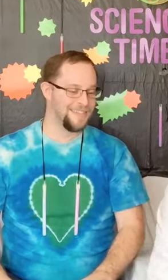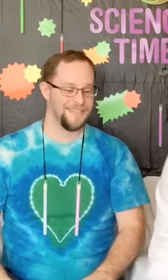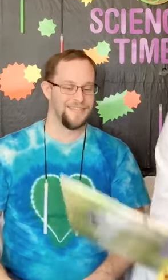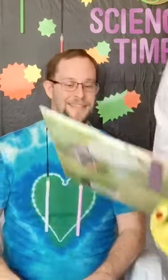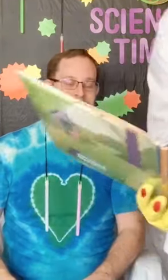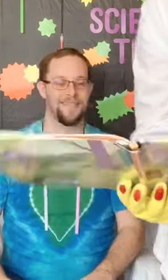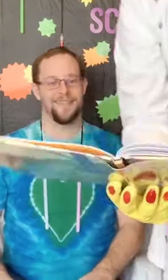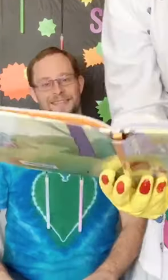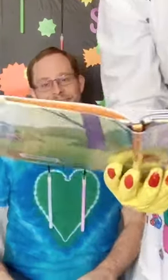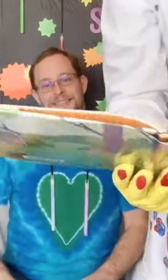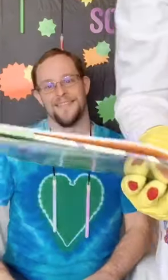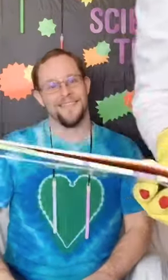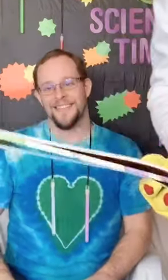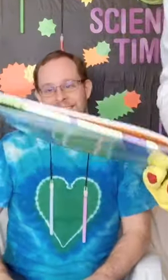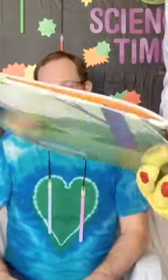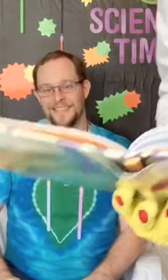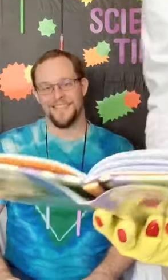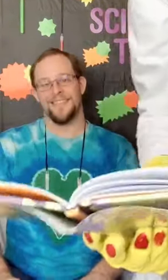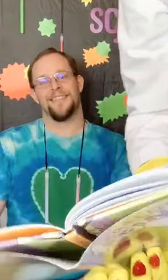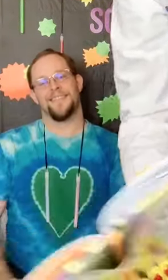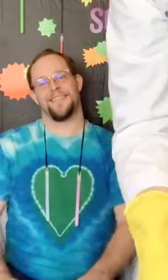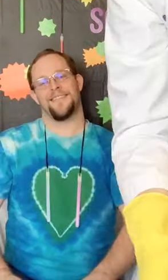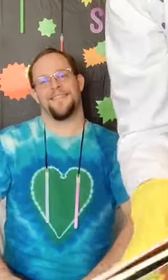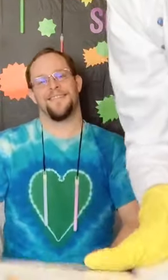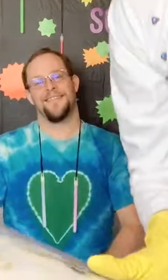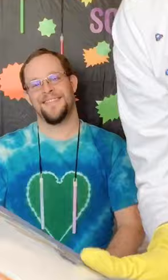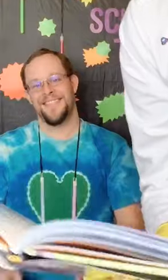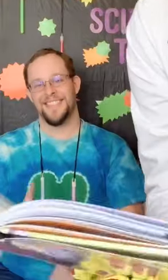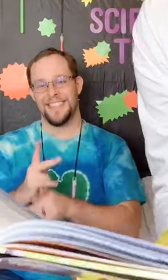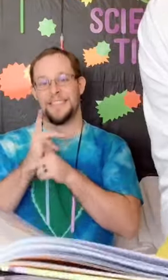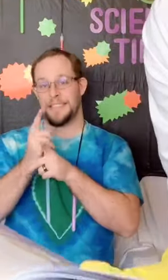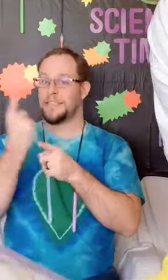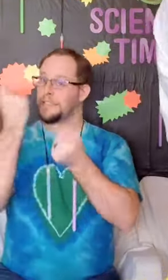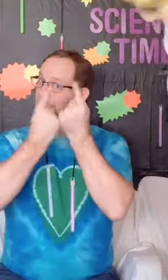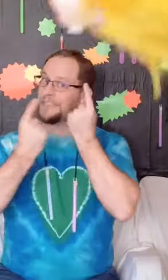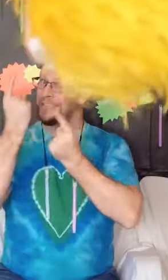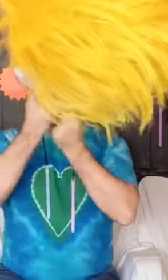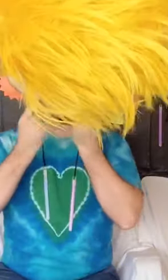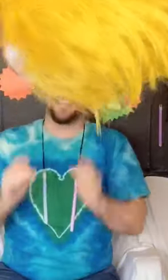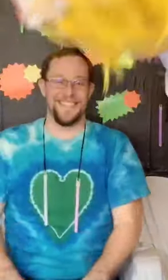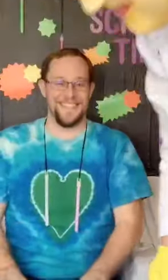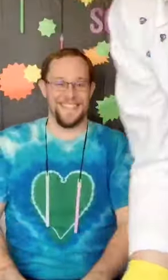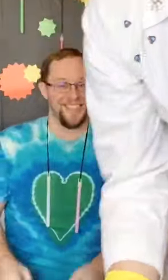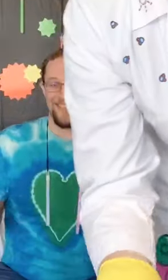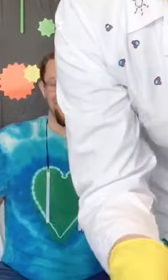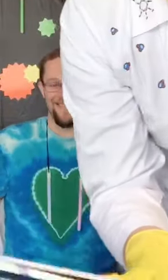What could I do without you. Okay, whatever. Anyways. After careful consideration,